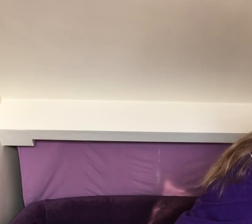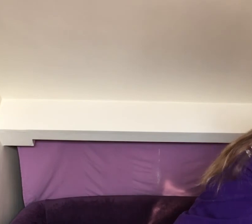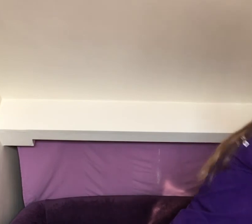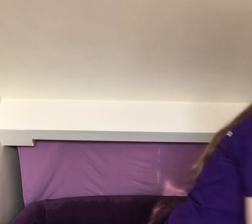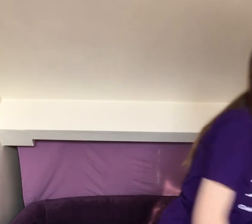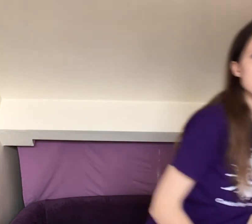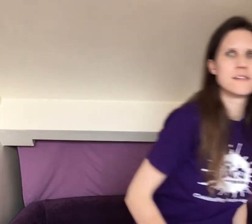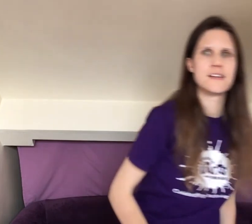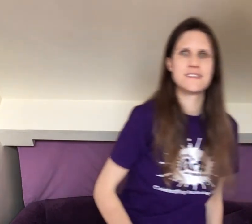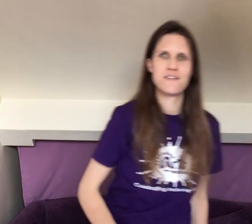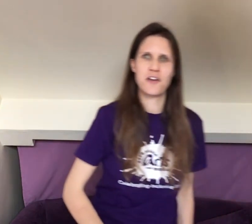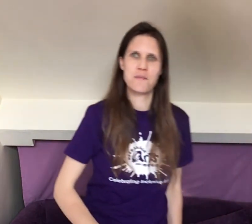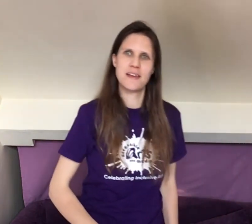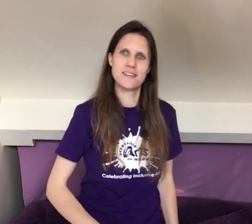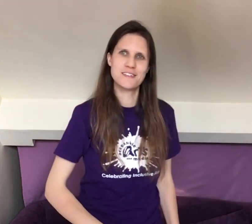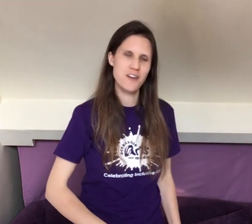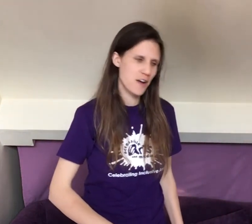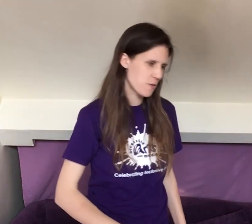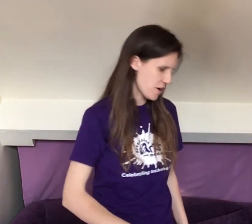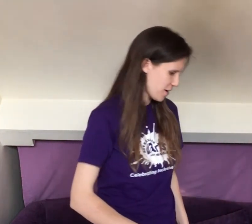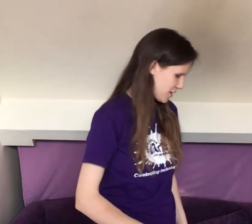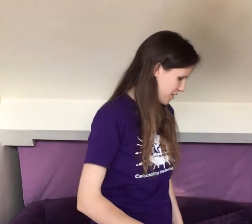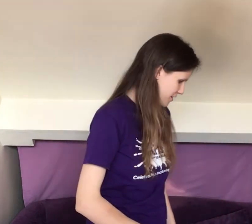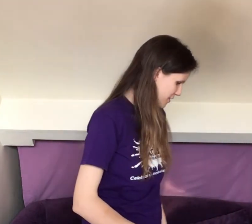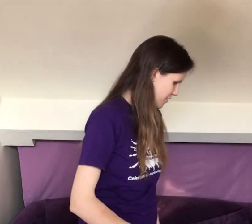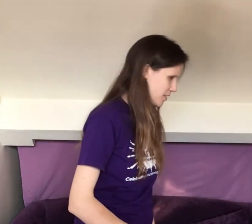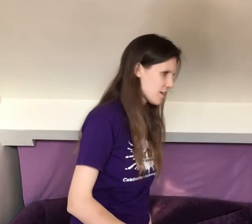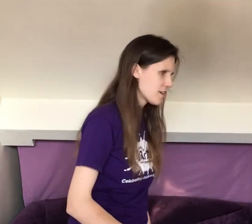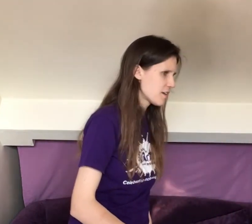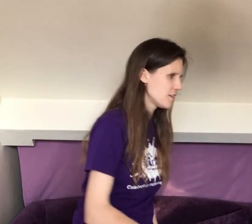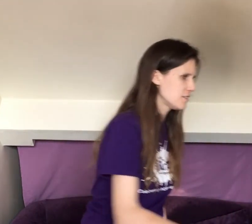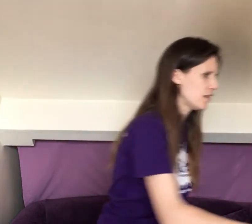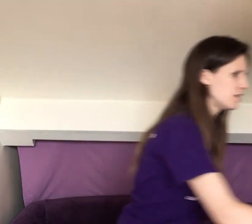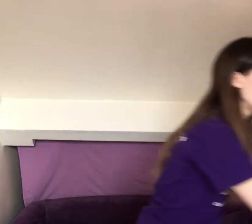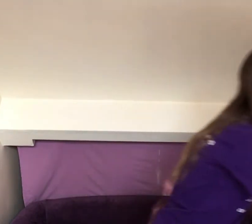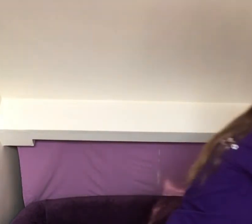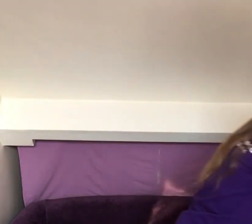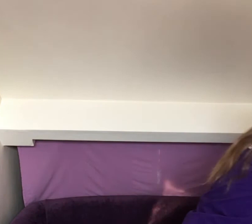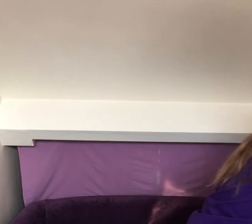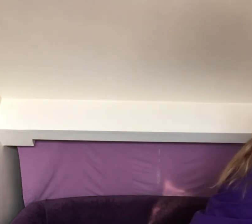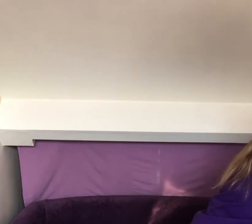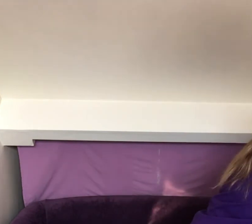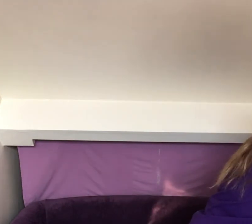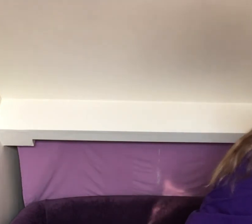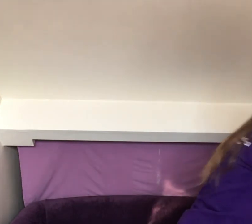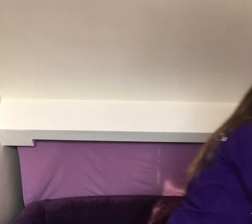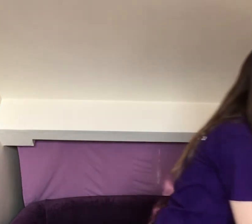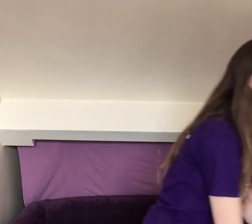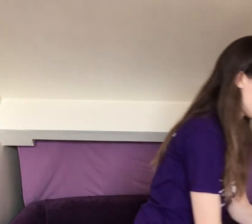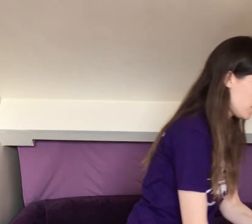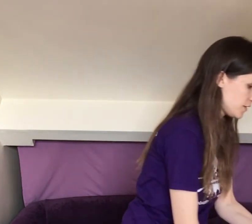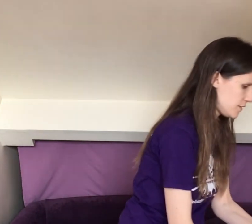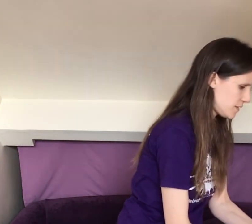Right! Let’s see if I can make this track work. Turn it on.